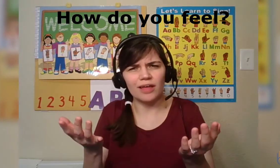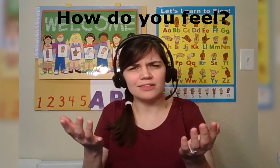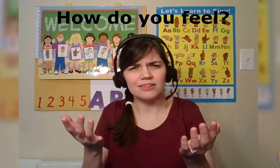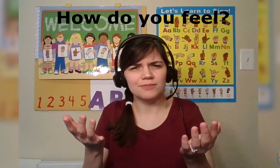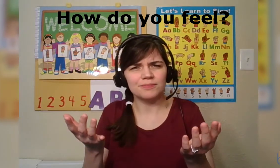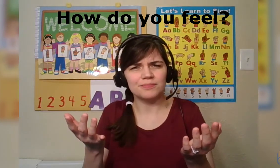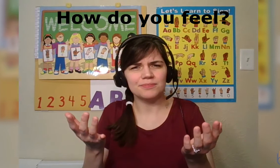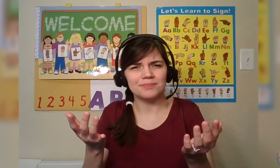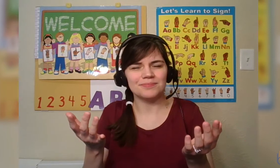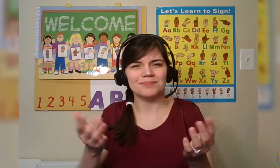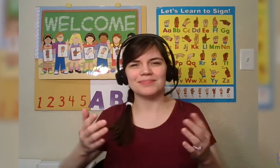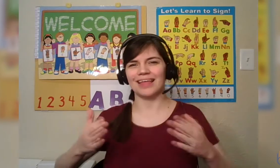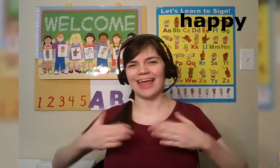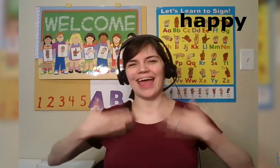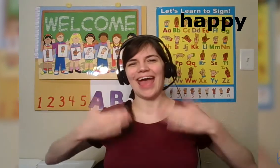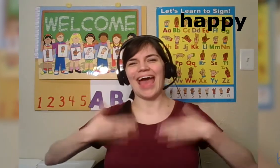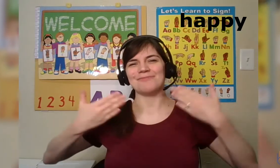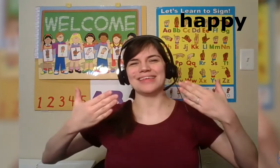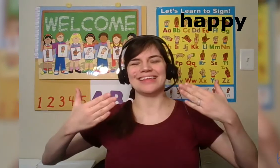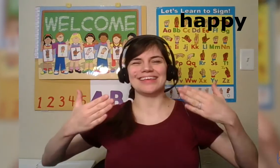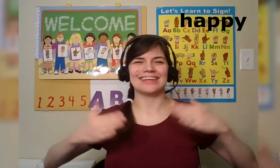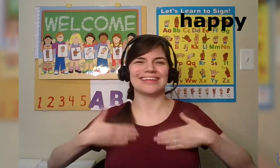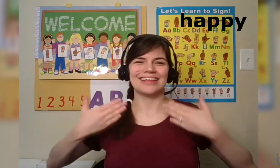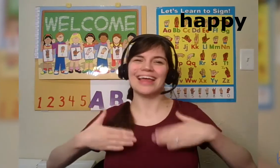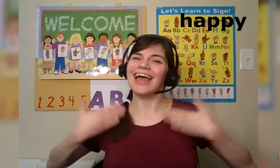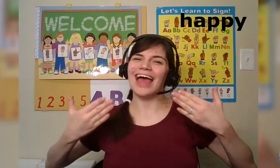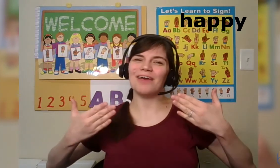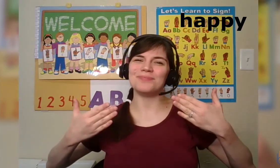Happy. Happy.